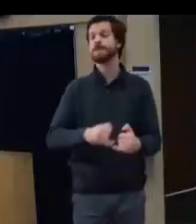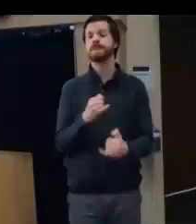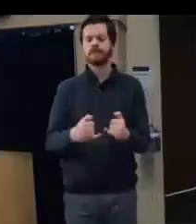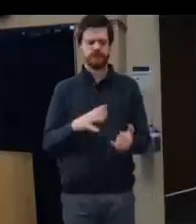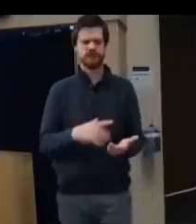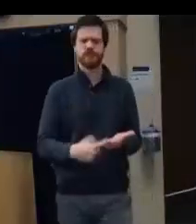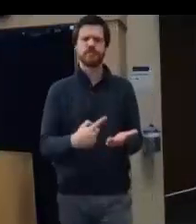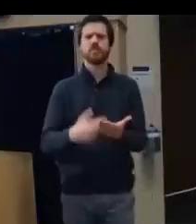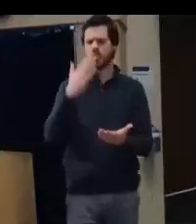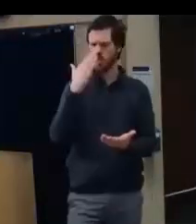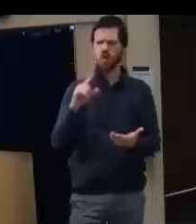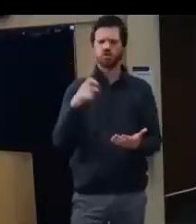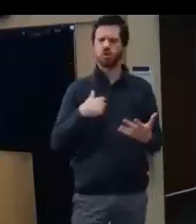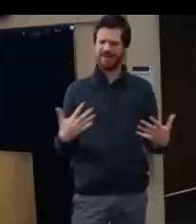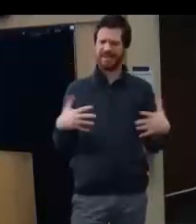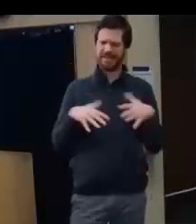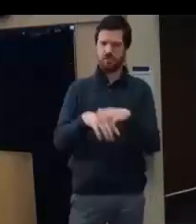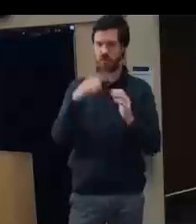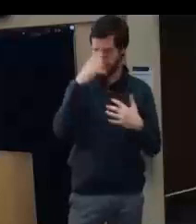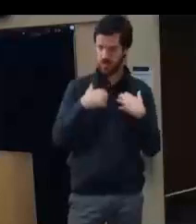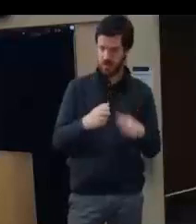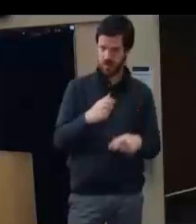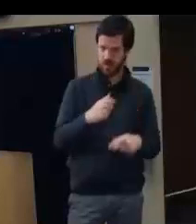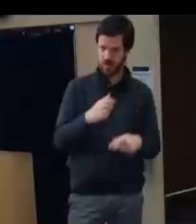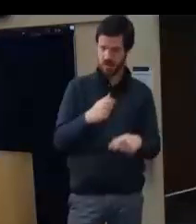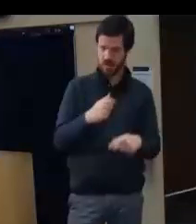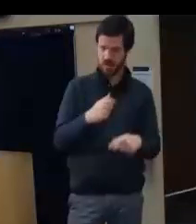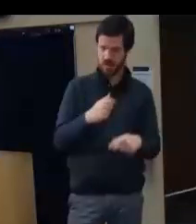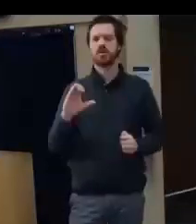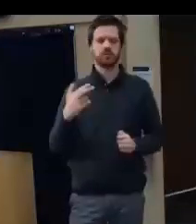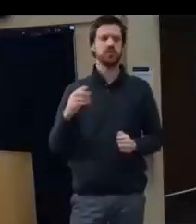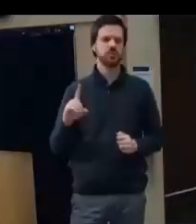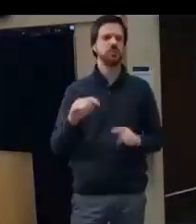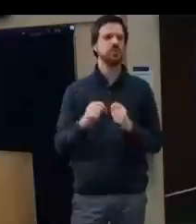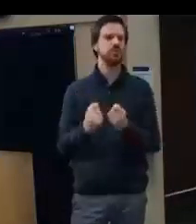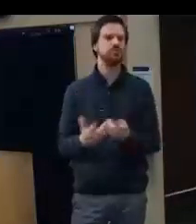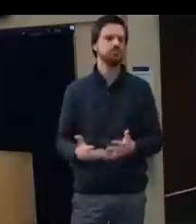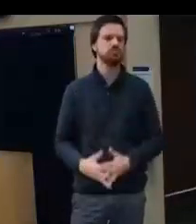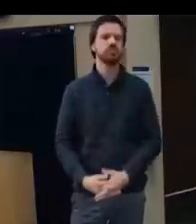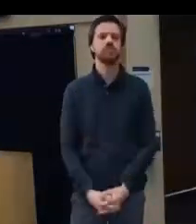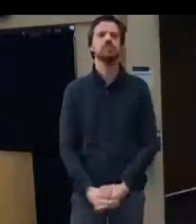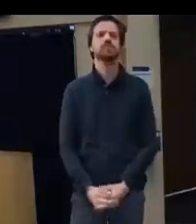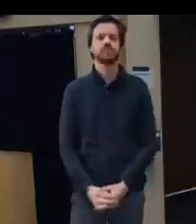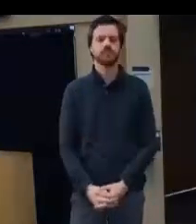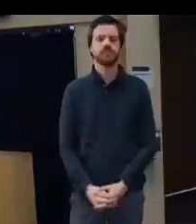about why we ought to integrate Mental Health Care within congenital heart disease teams first of all